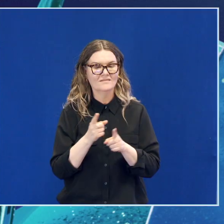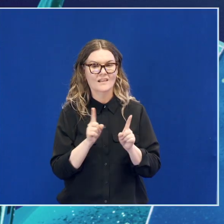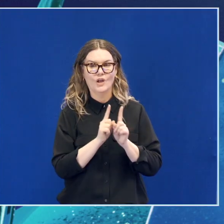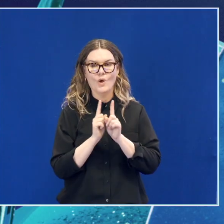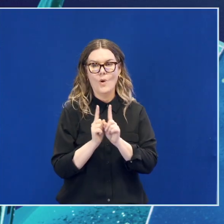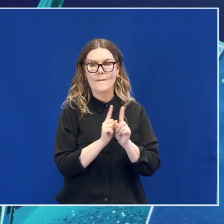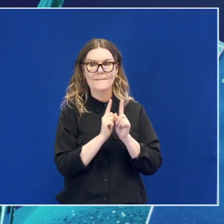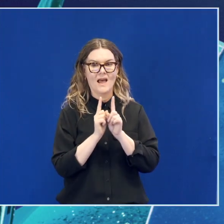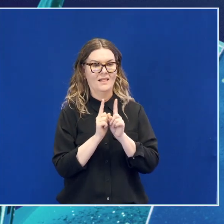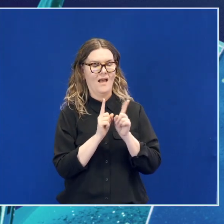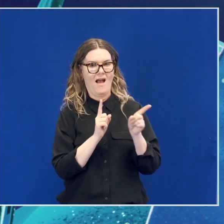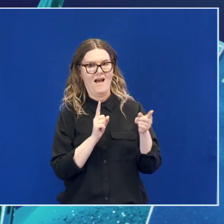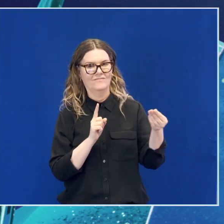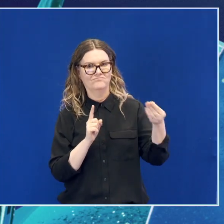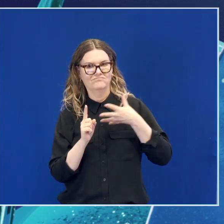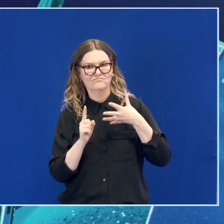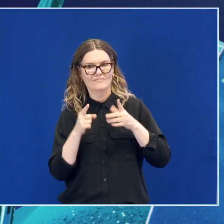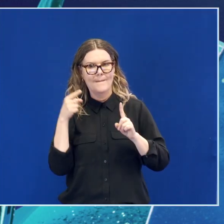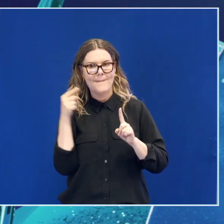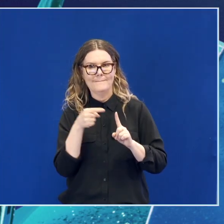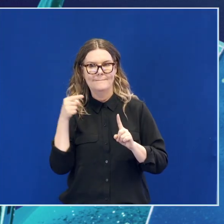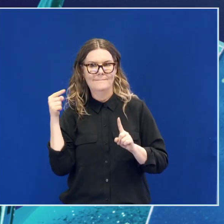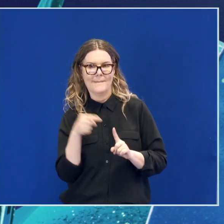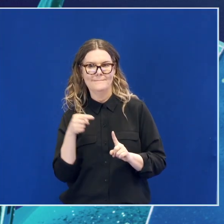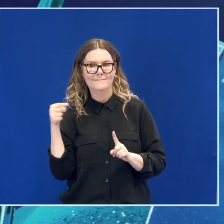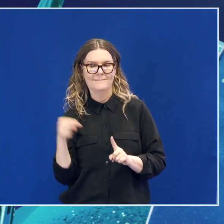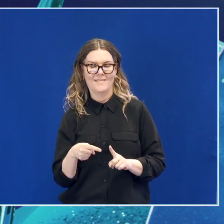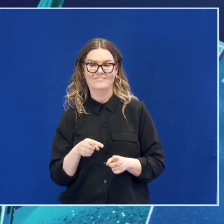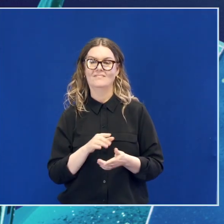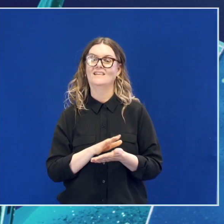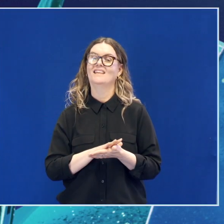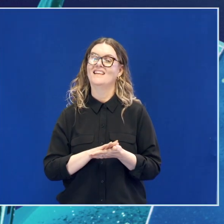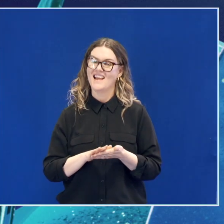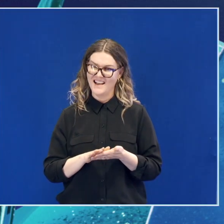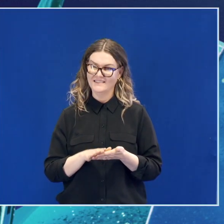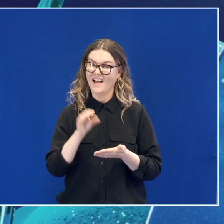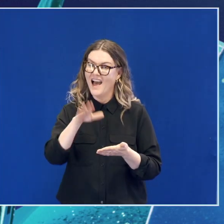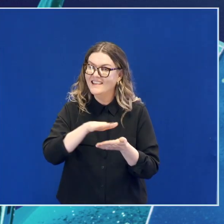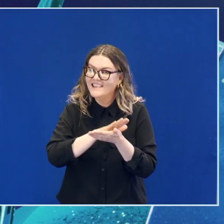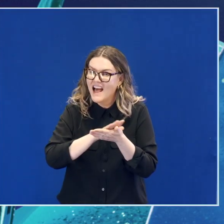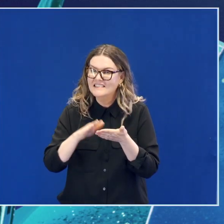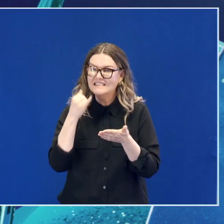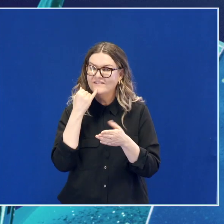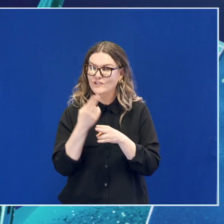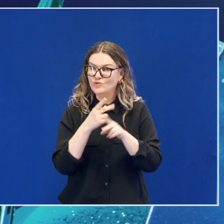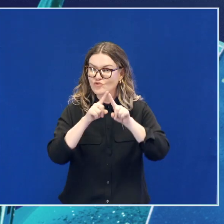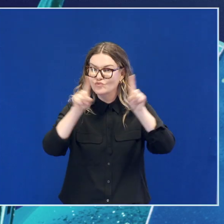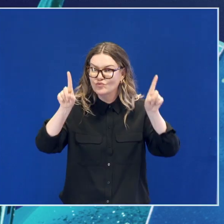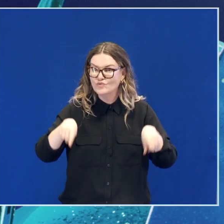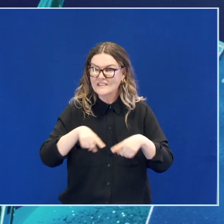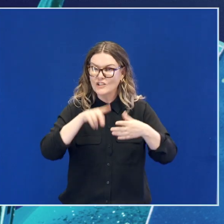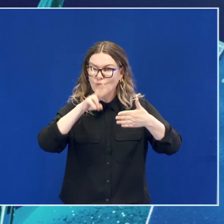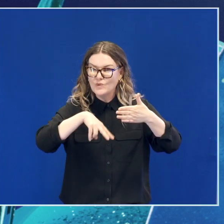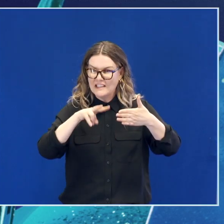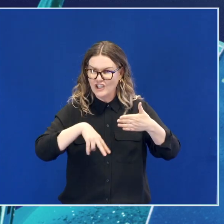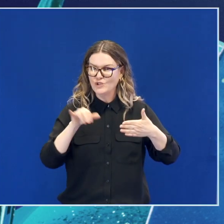as their primary interface to technology. So one agent that we've built and deployed internally,